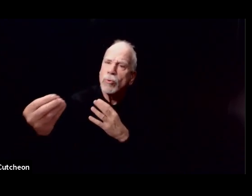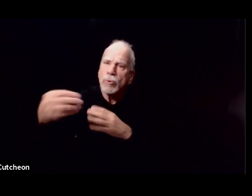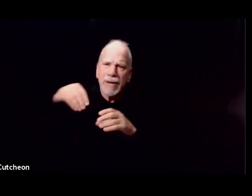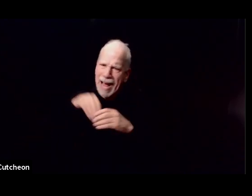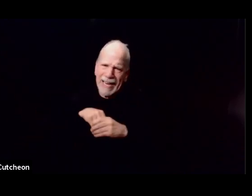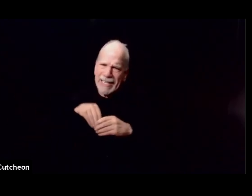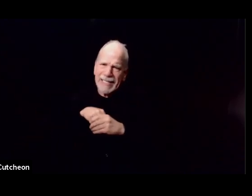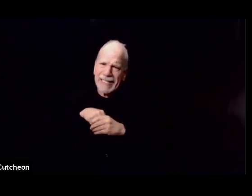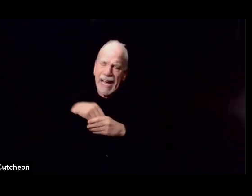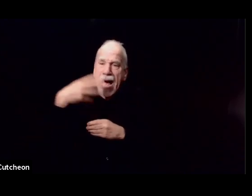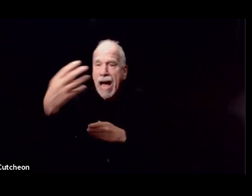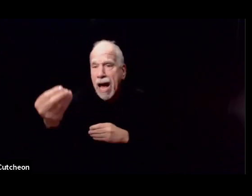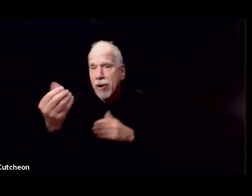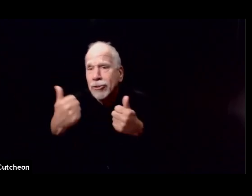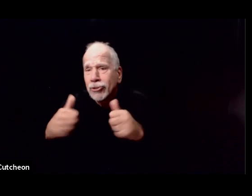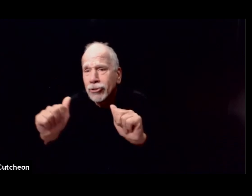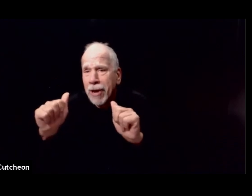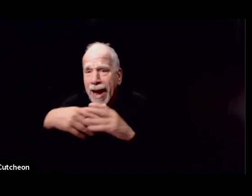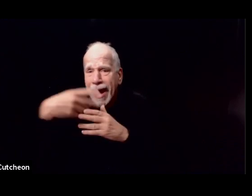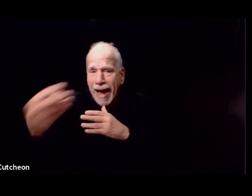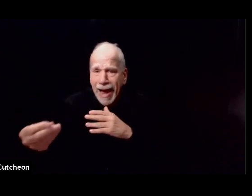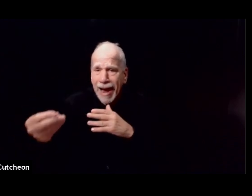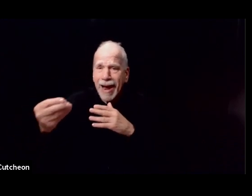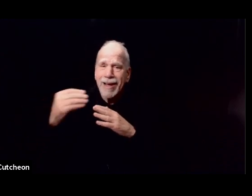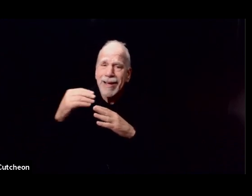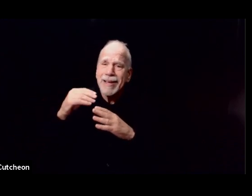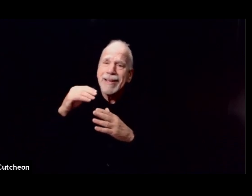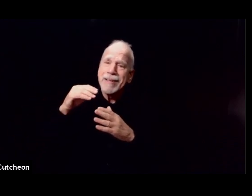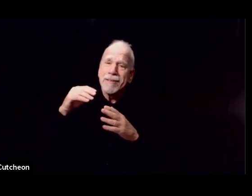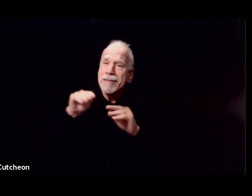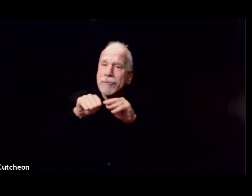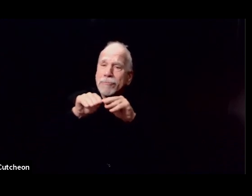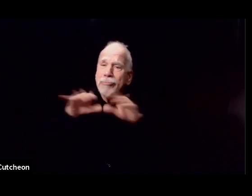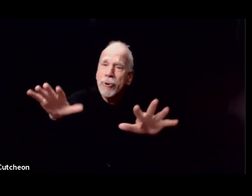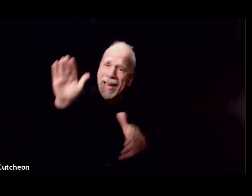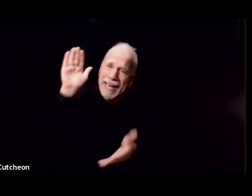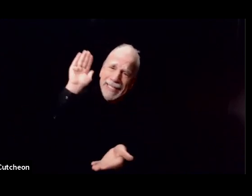COVID-19 but even outdoors it's important to still practice social